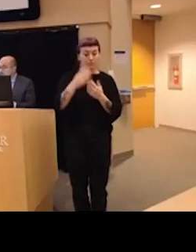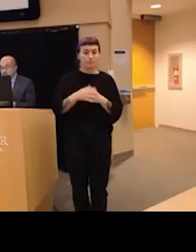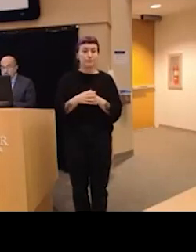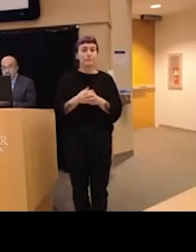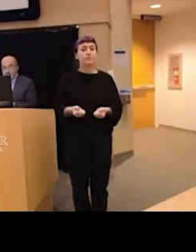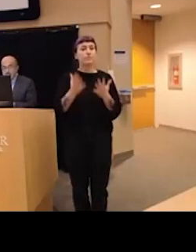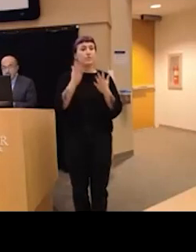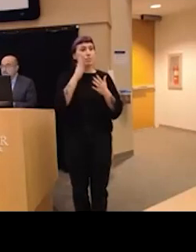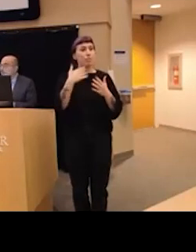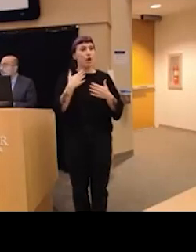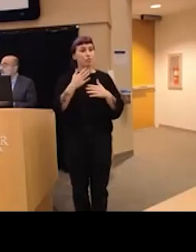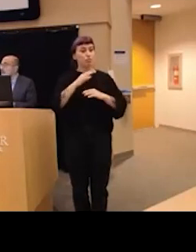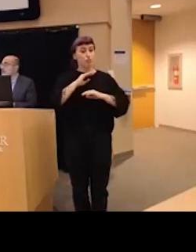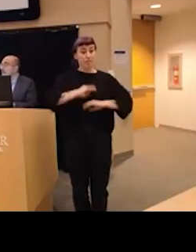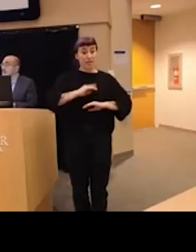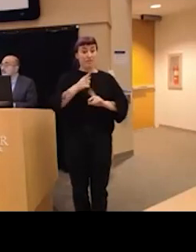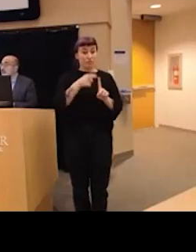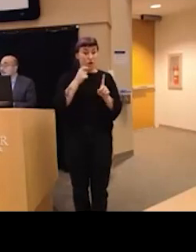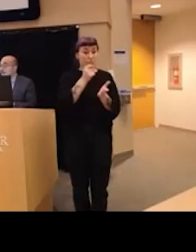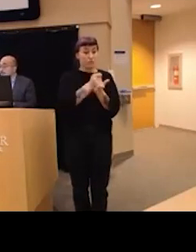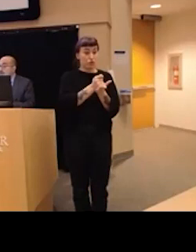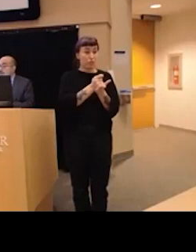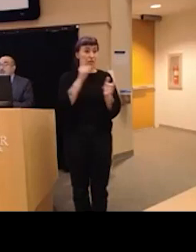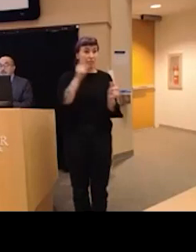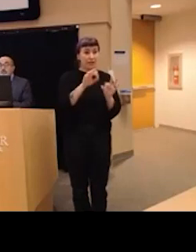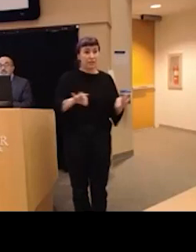by the treatments is less important it's more to get them past this FL flare and treatments